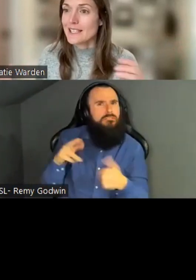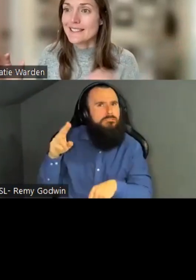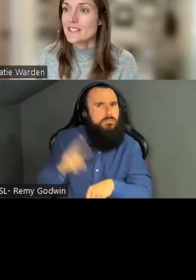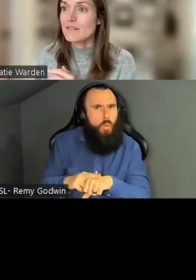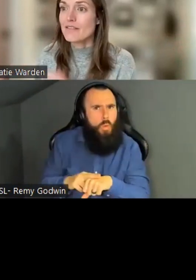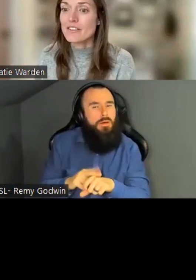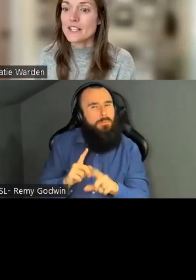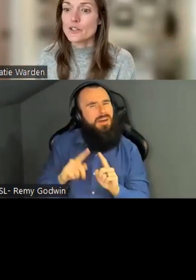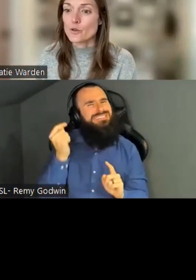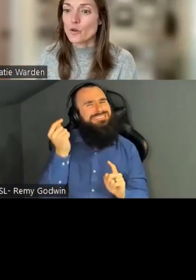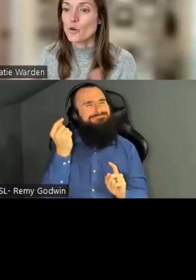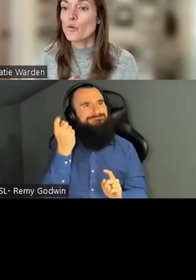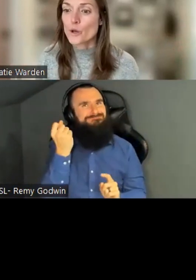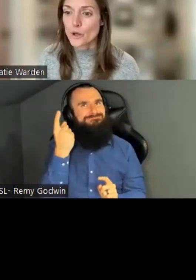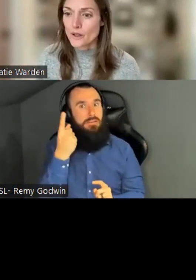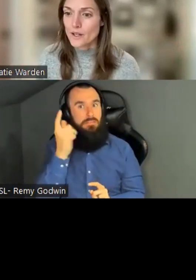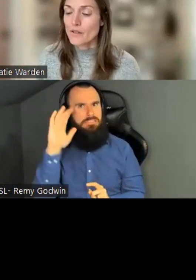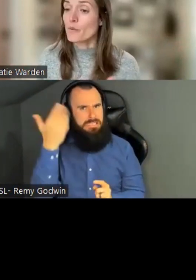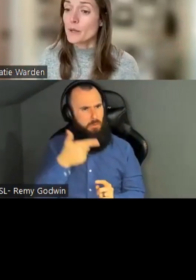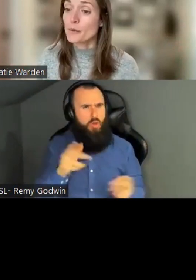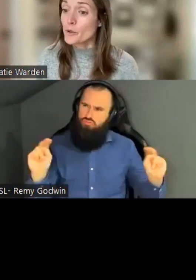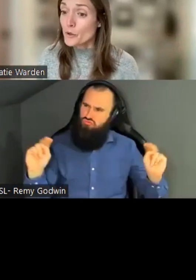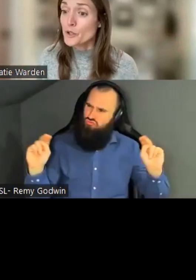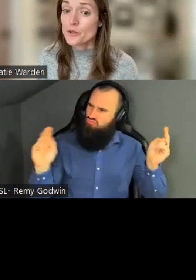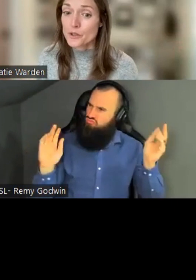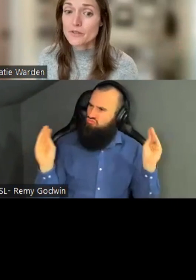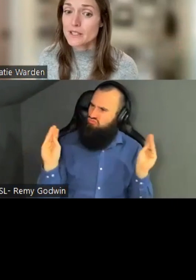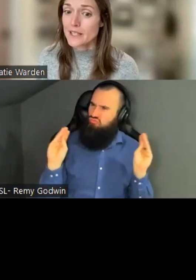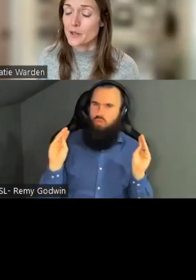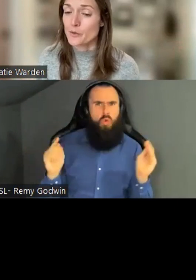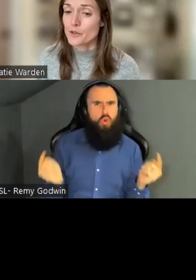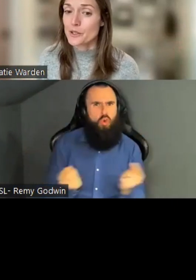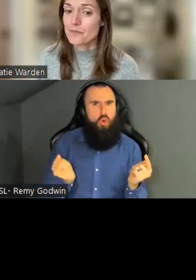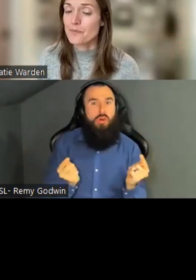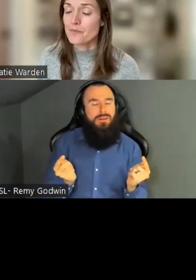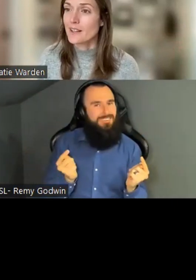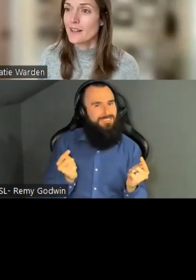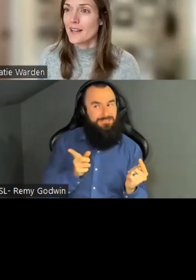it doesn't fit or work for people who use service animals.